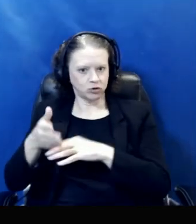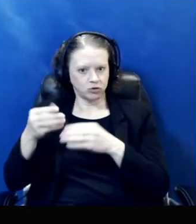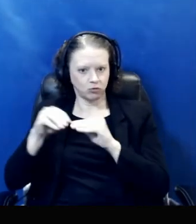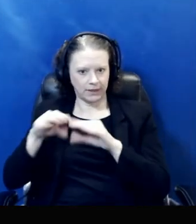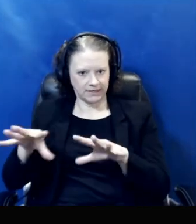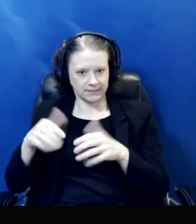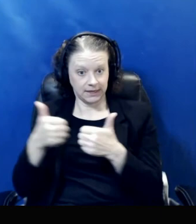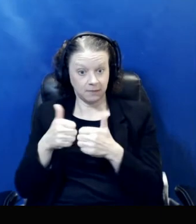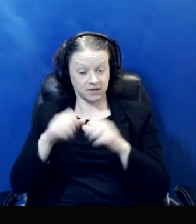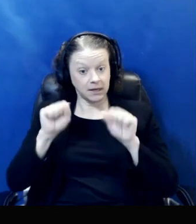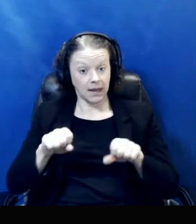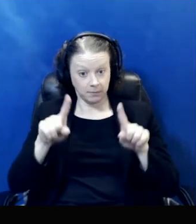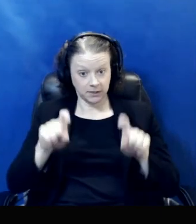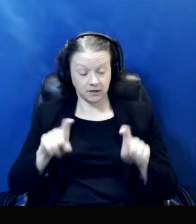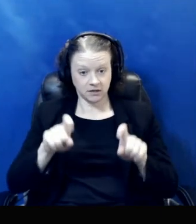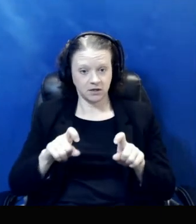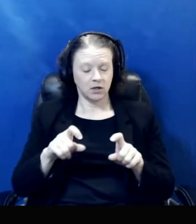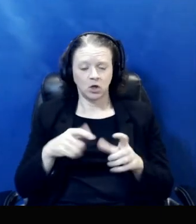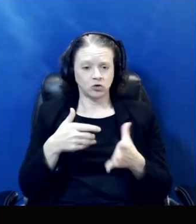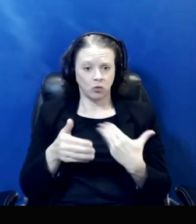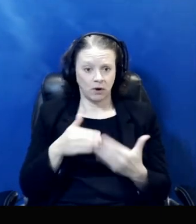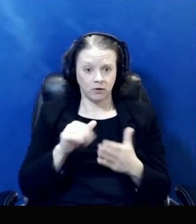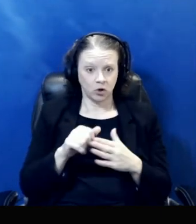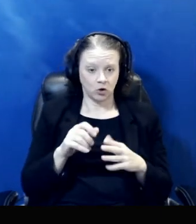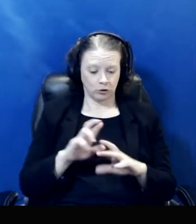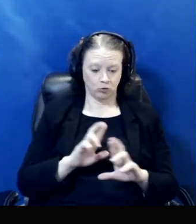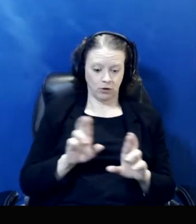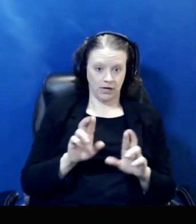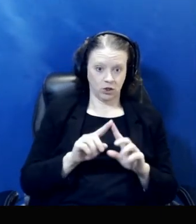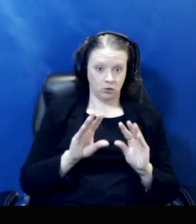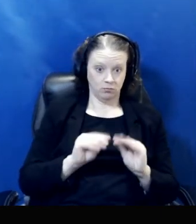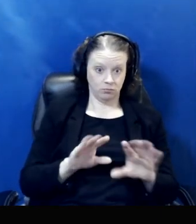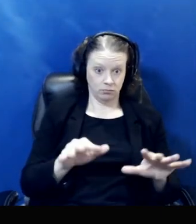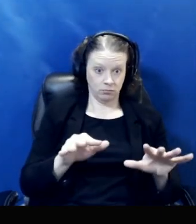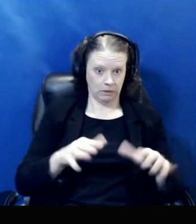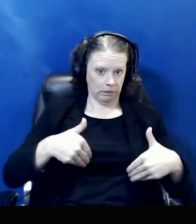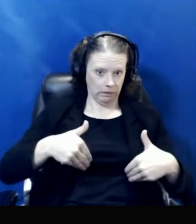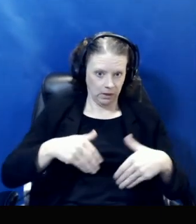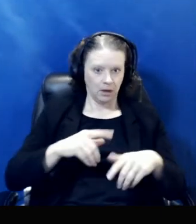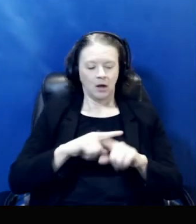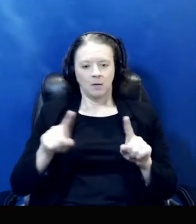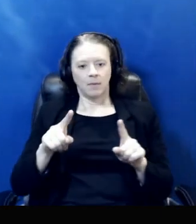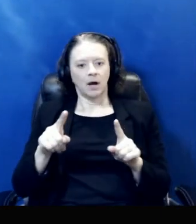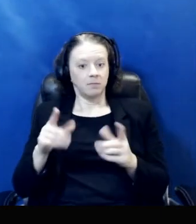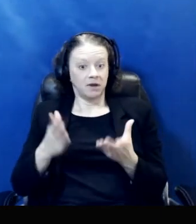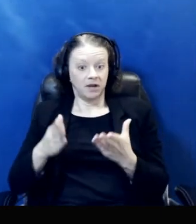the door, or maybe it's already out and you're looking to figure out what to do in a future update.